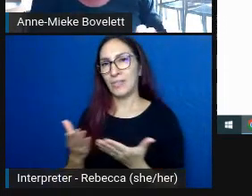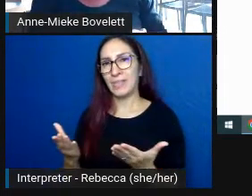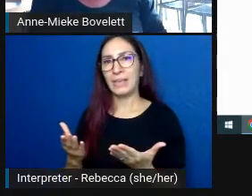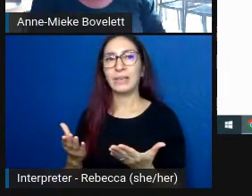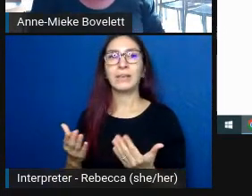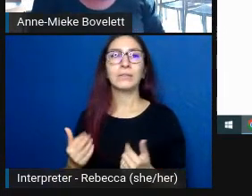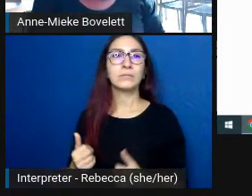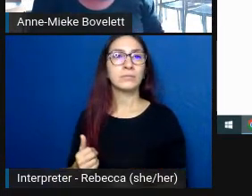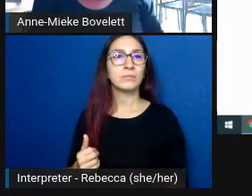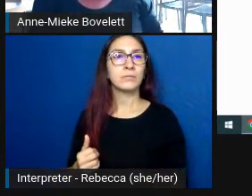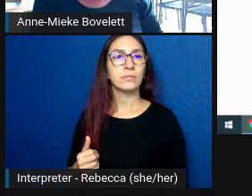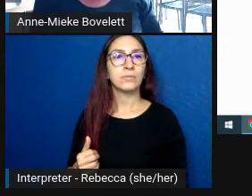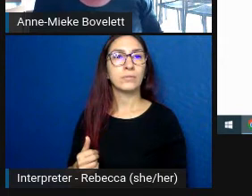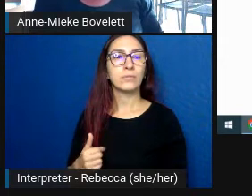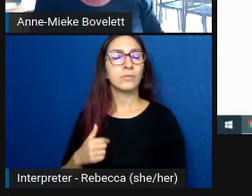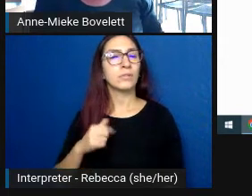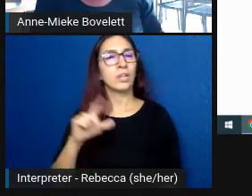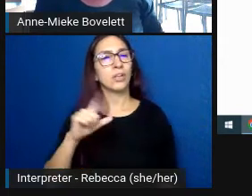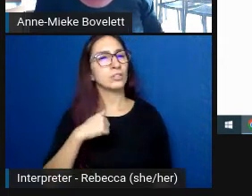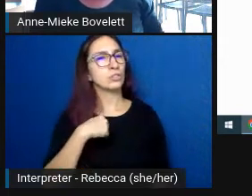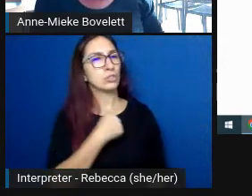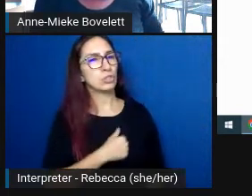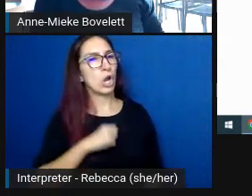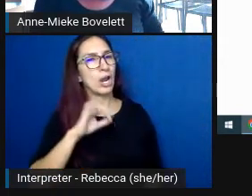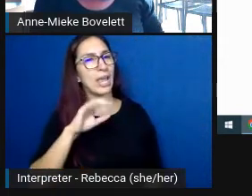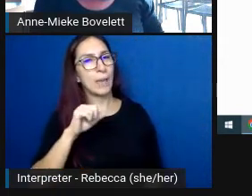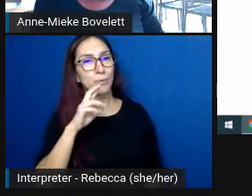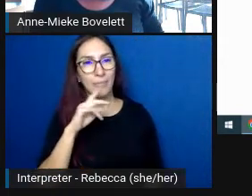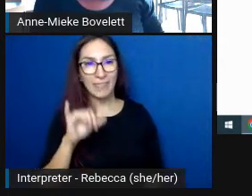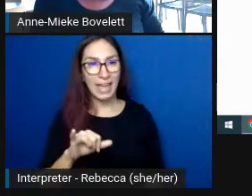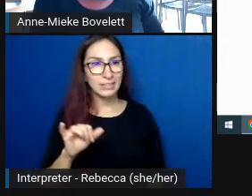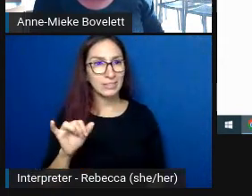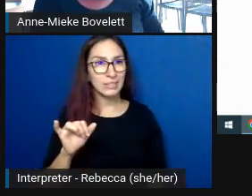Sorry, Anne, but that's a triggering question for me.